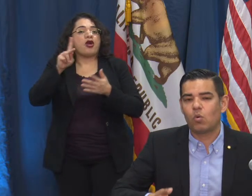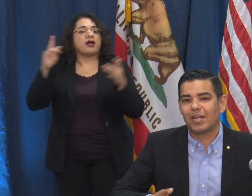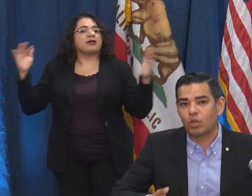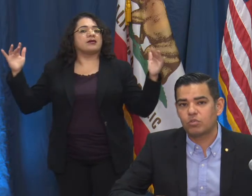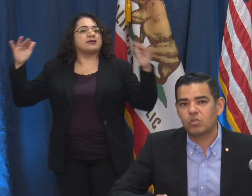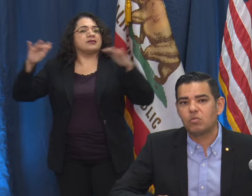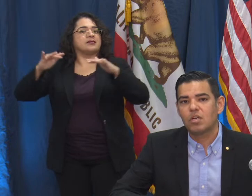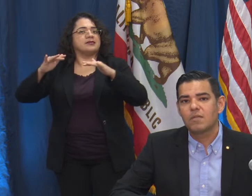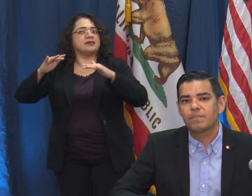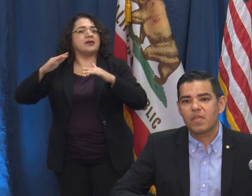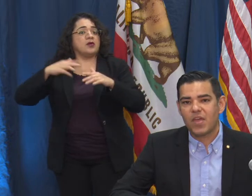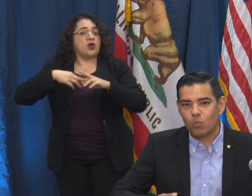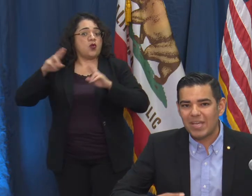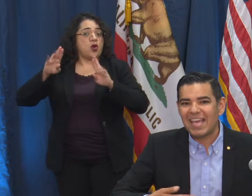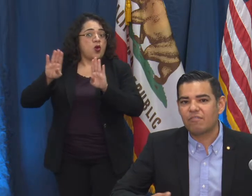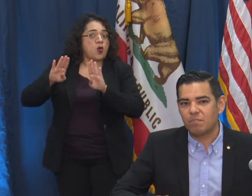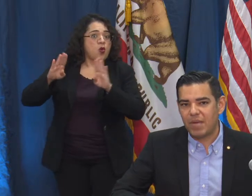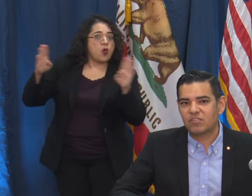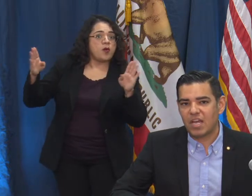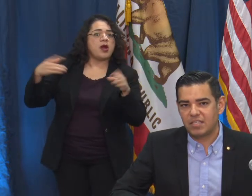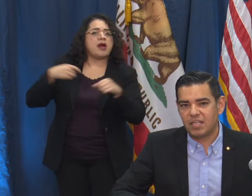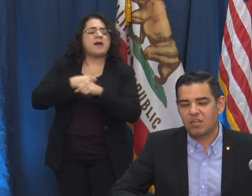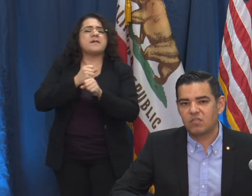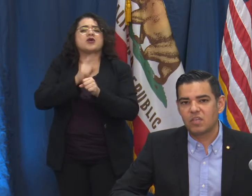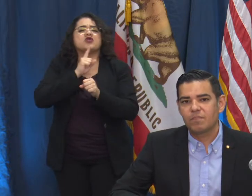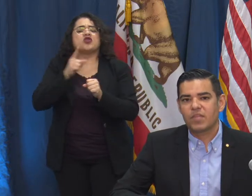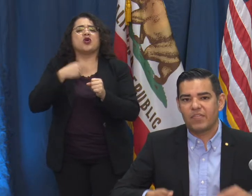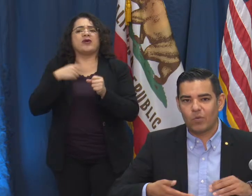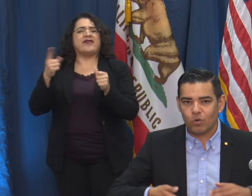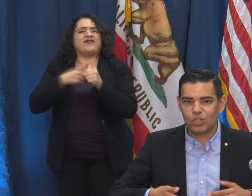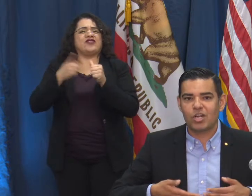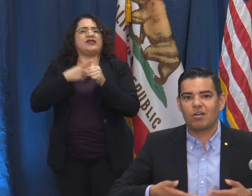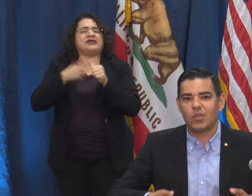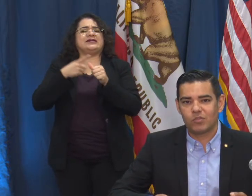want to go to that we have the best ideas and that we're sharing those ideas